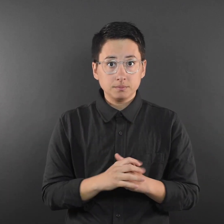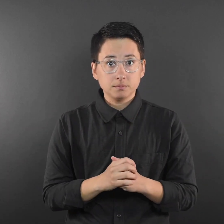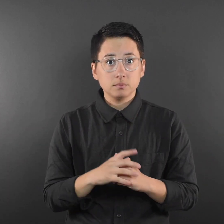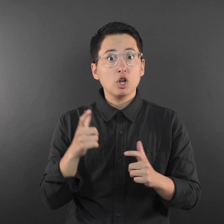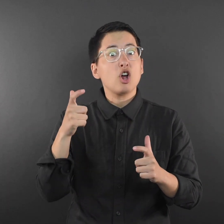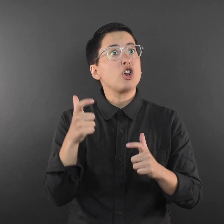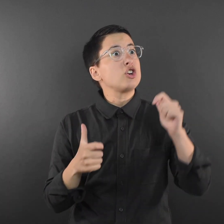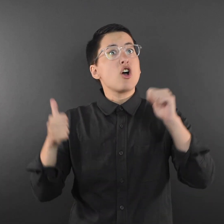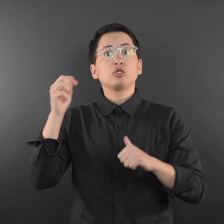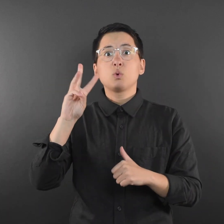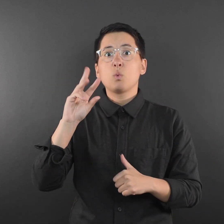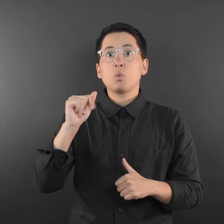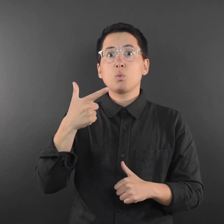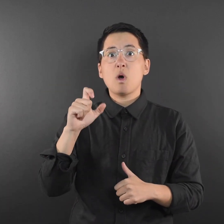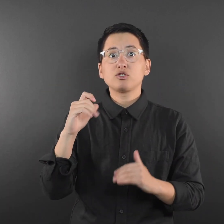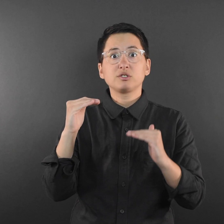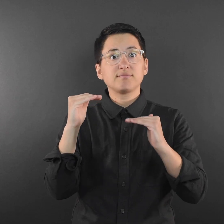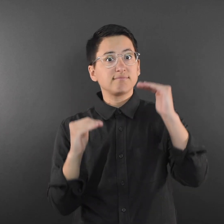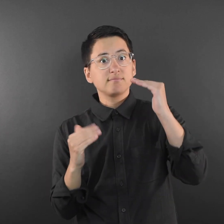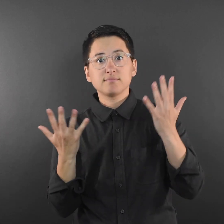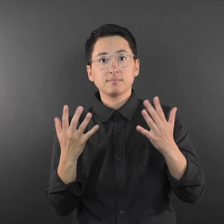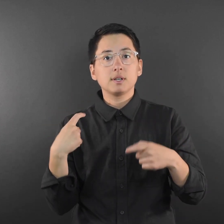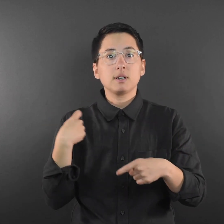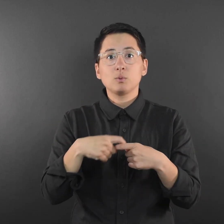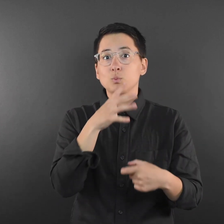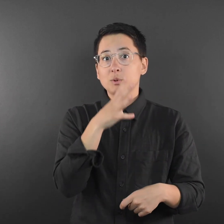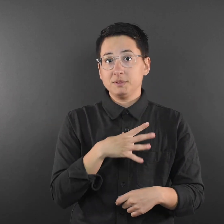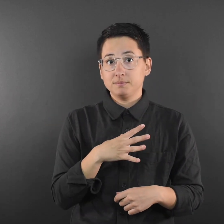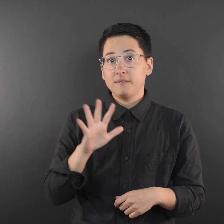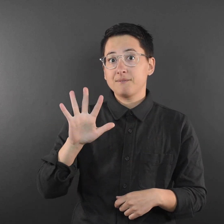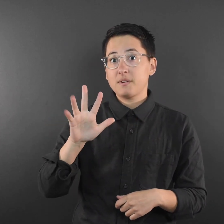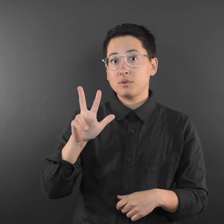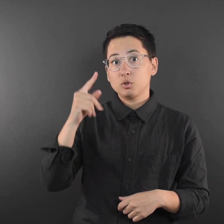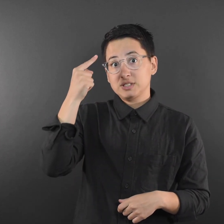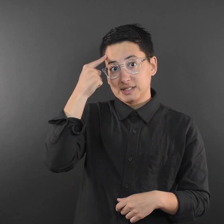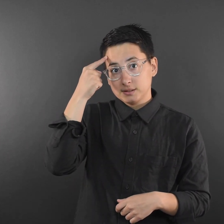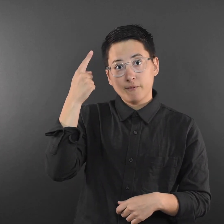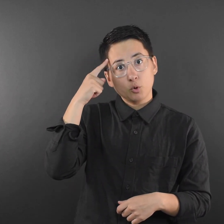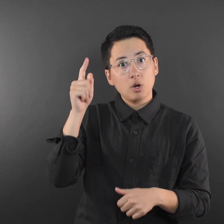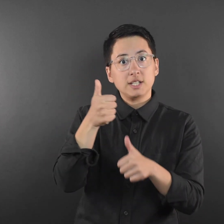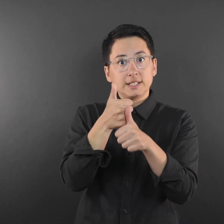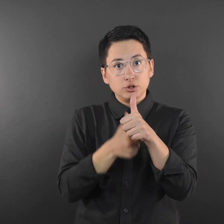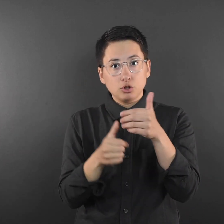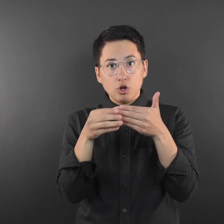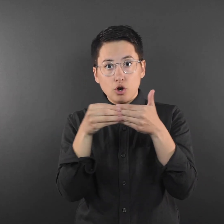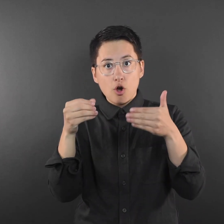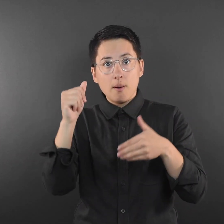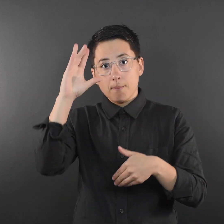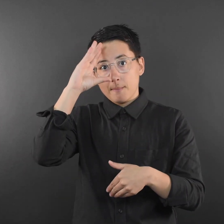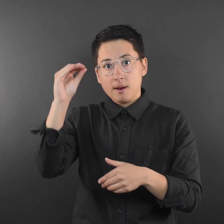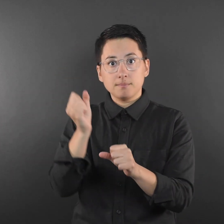with Latinas having the largest wage gap of 53 cents for every dollar a man makes in Minnesota.